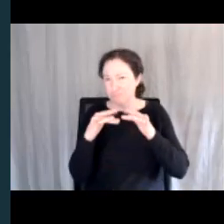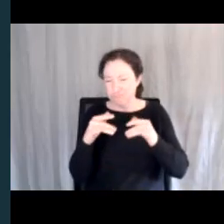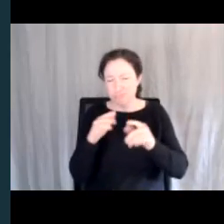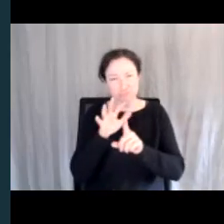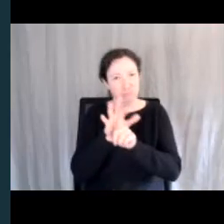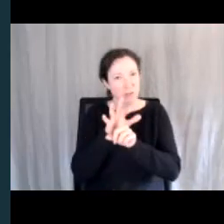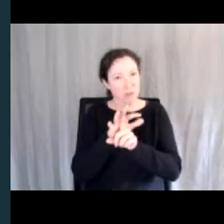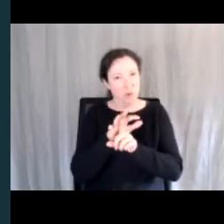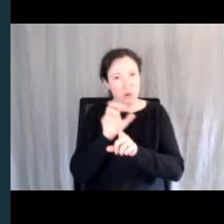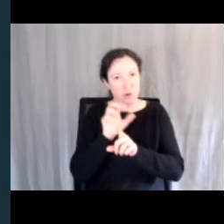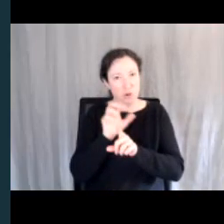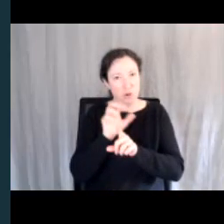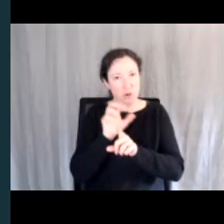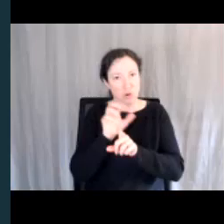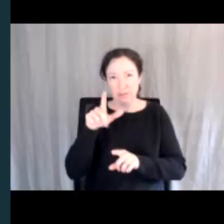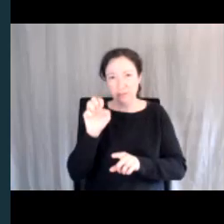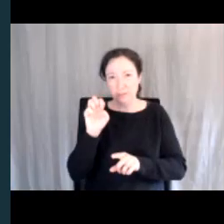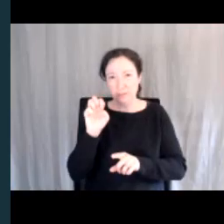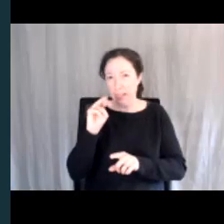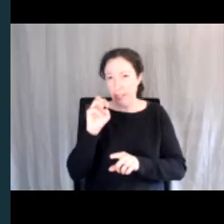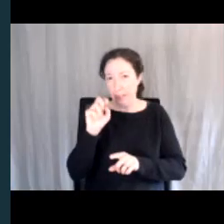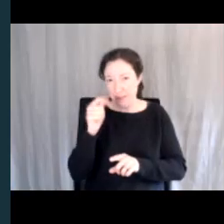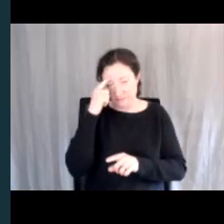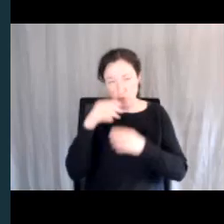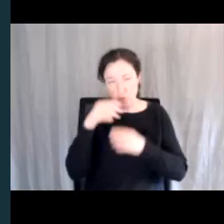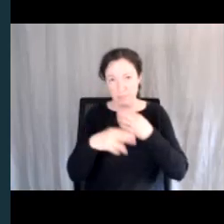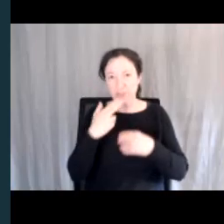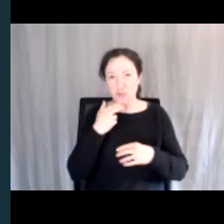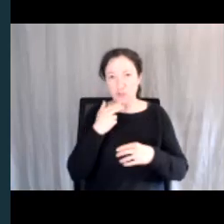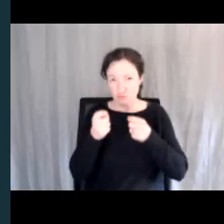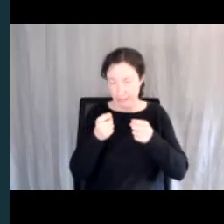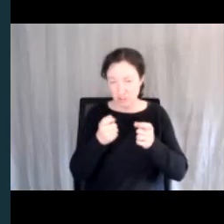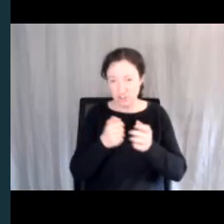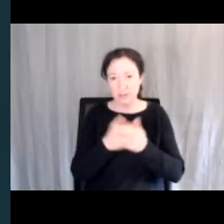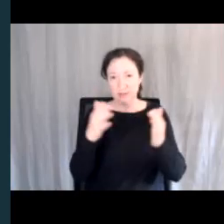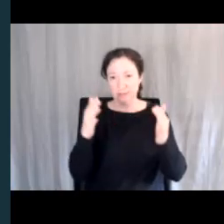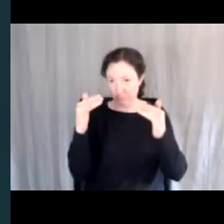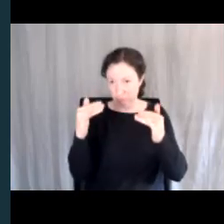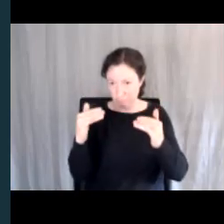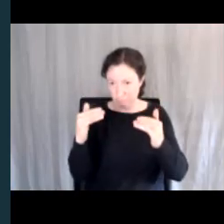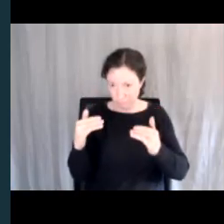for blood sugar regulation. Cortisol manager blend of nutraceuticals to help regulate the nervous system.